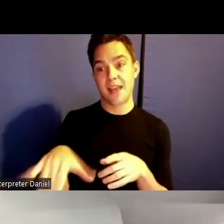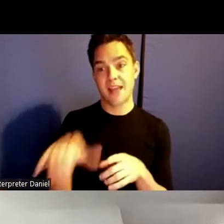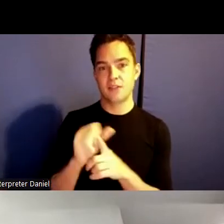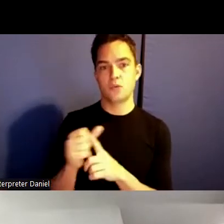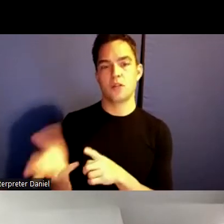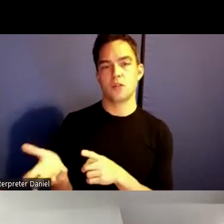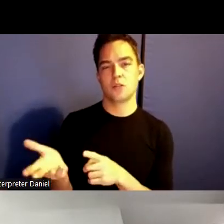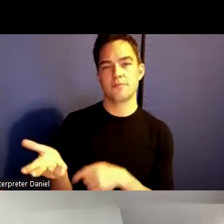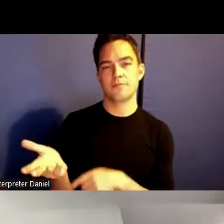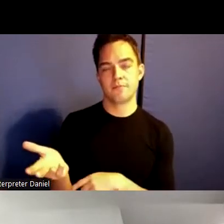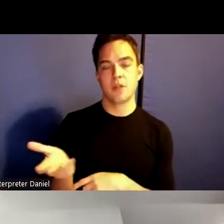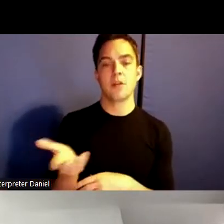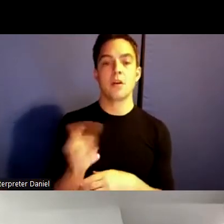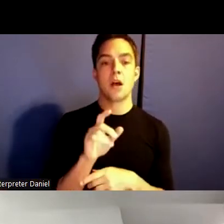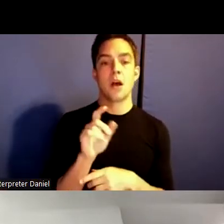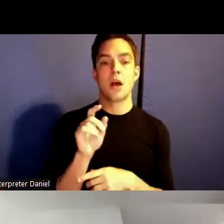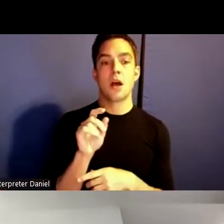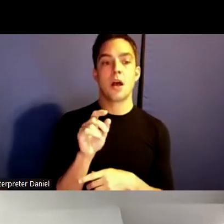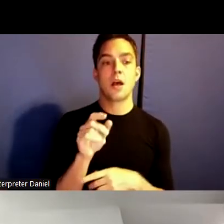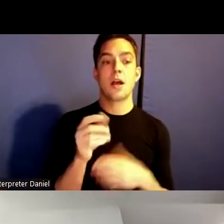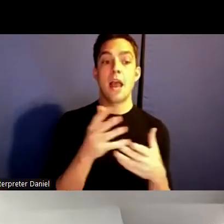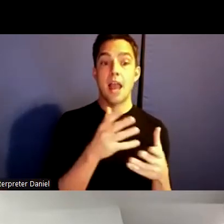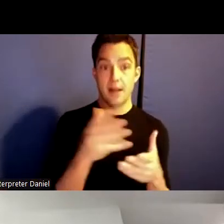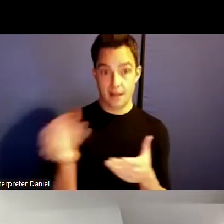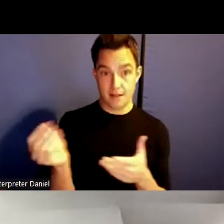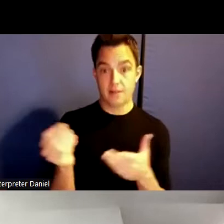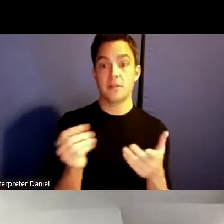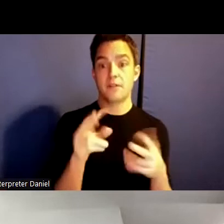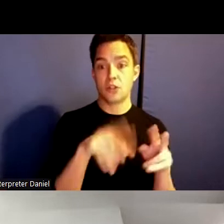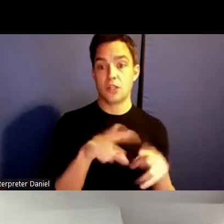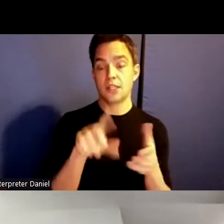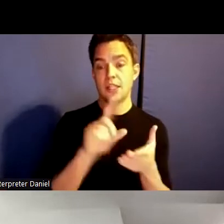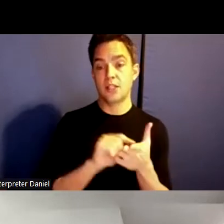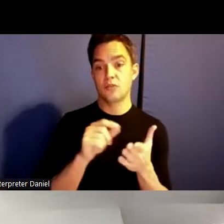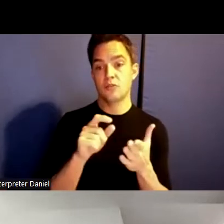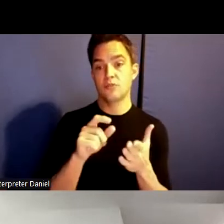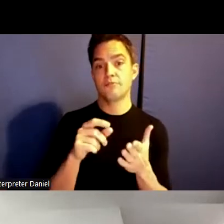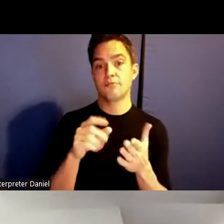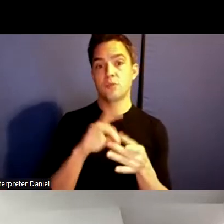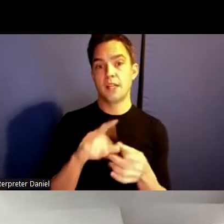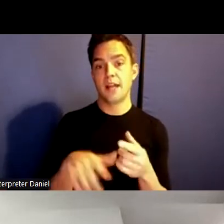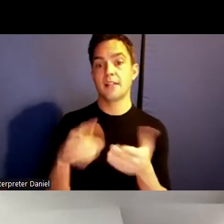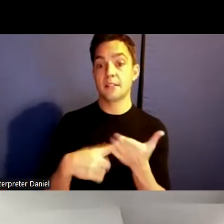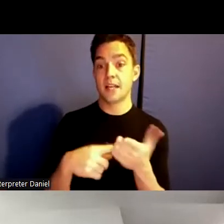Moreover, if you look at the literature in this area, discussing death within certain